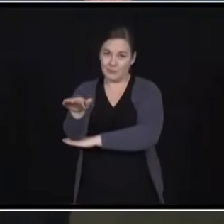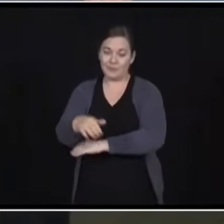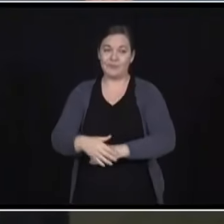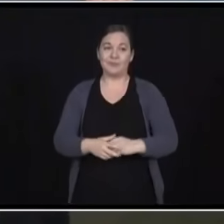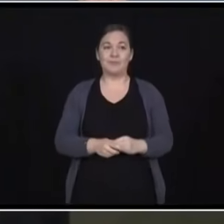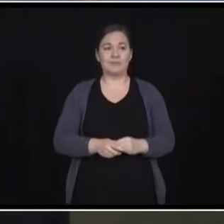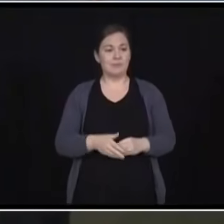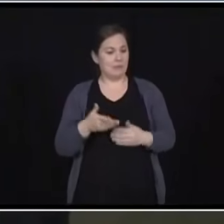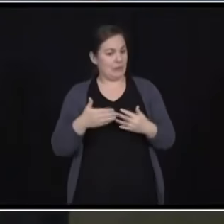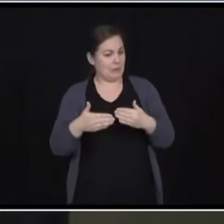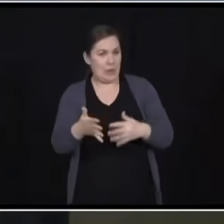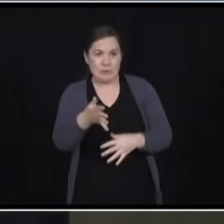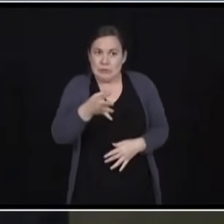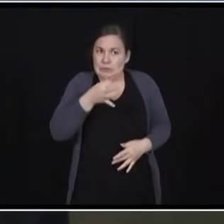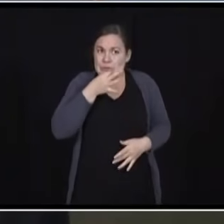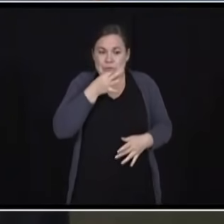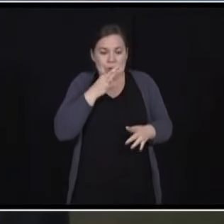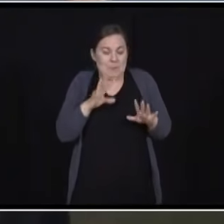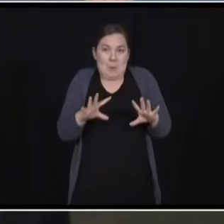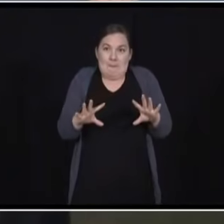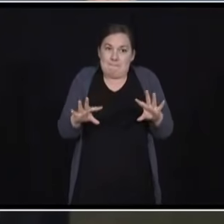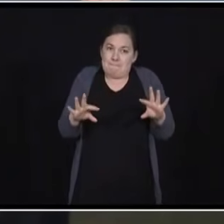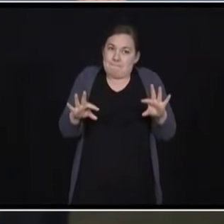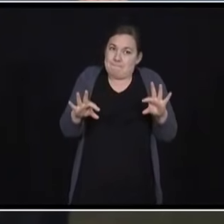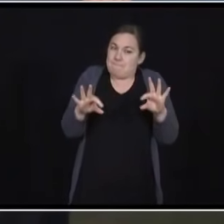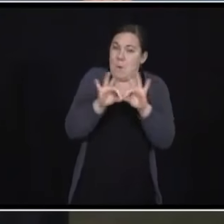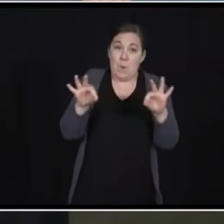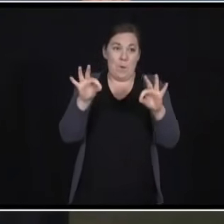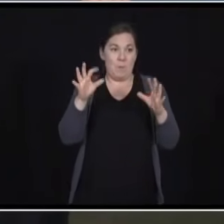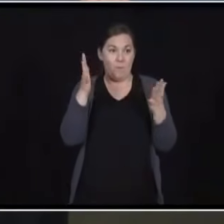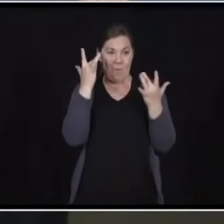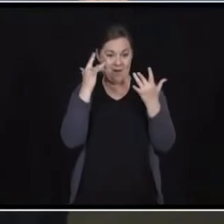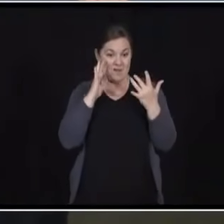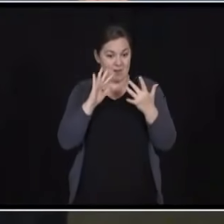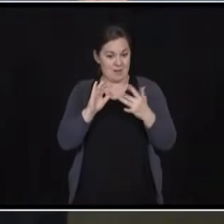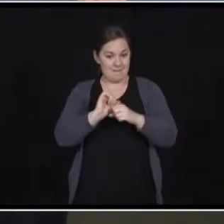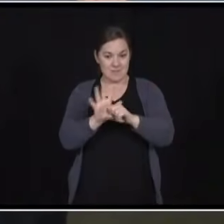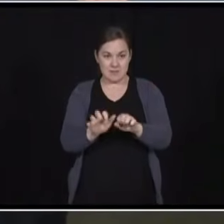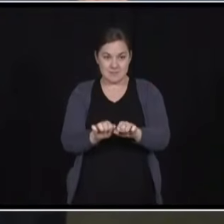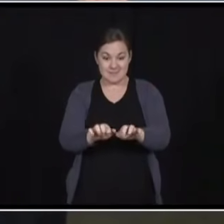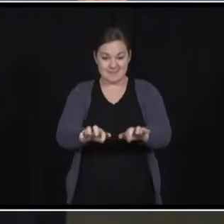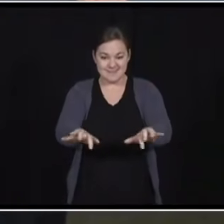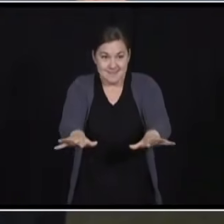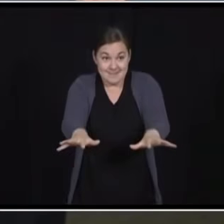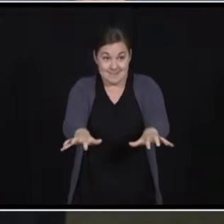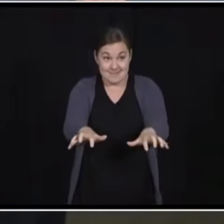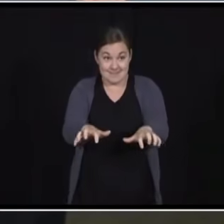one in this province, all of our collective efforts, all of our collective sacrifices, will get us there.